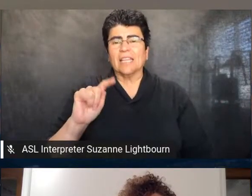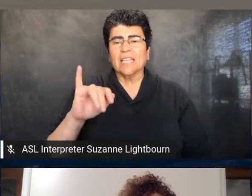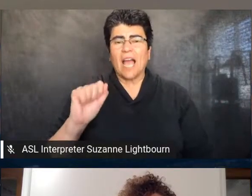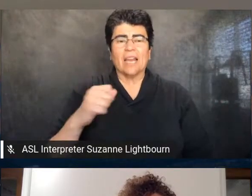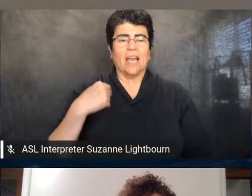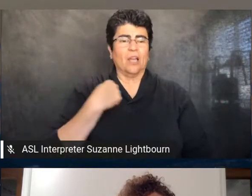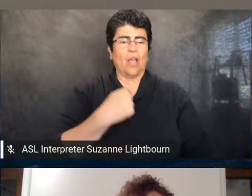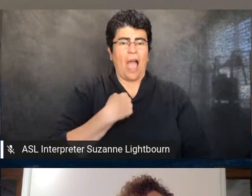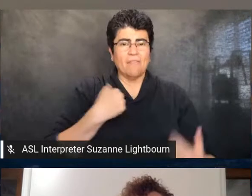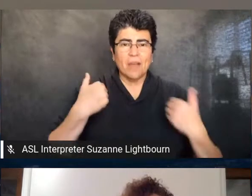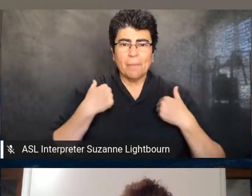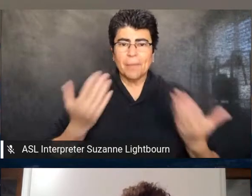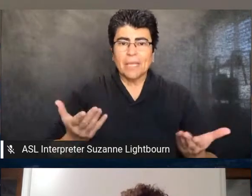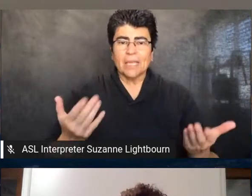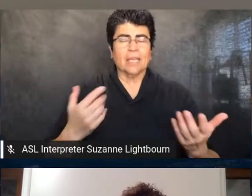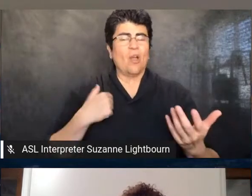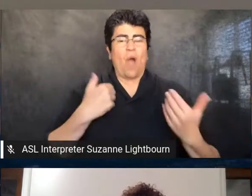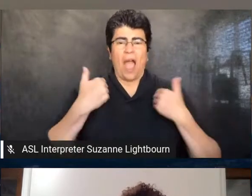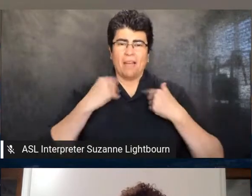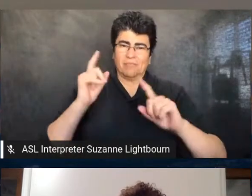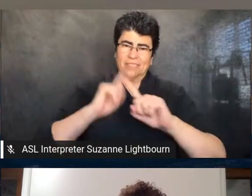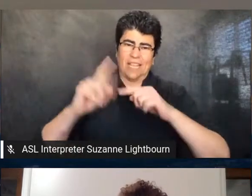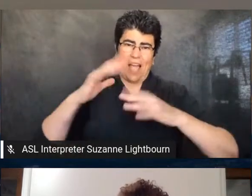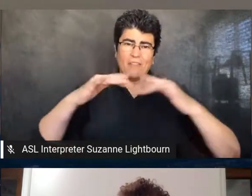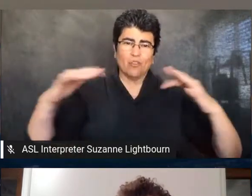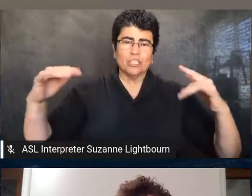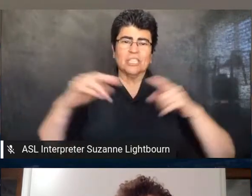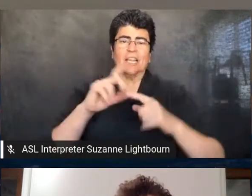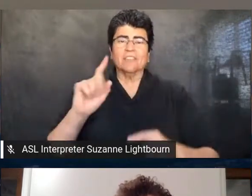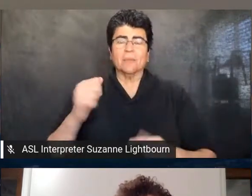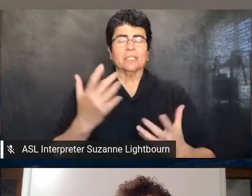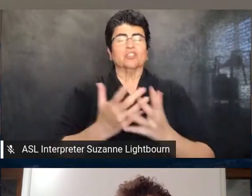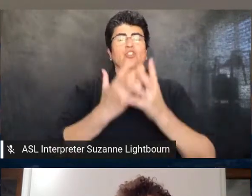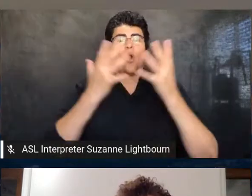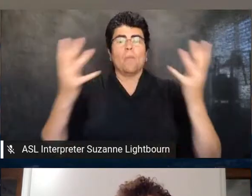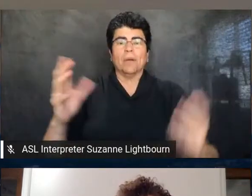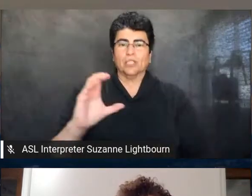so there's so much content that we can, as artists,